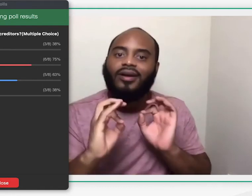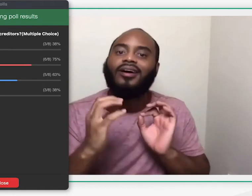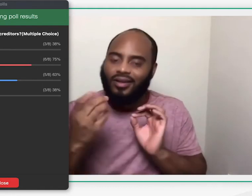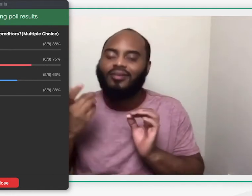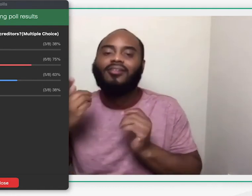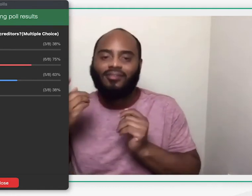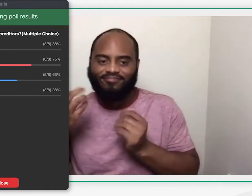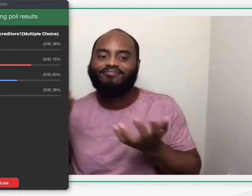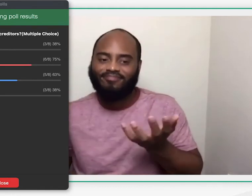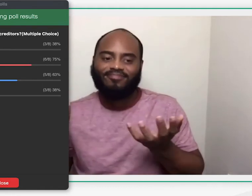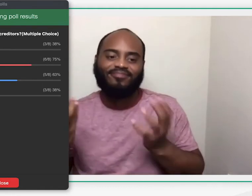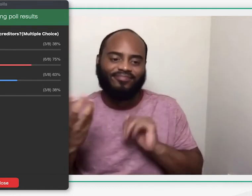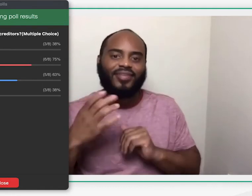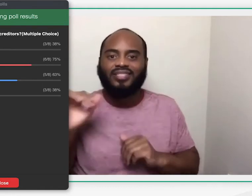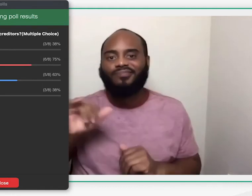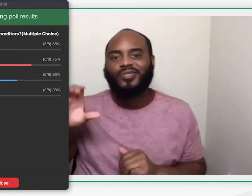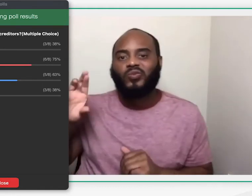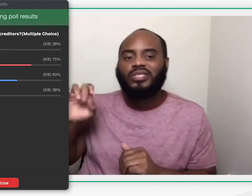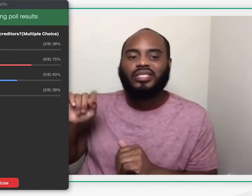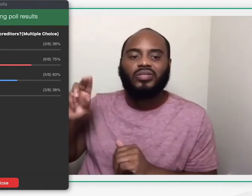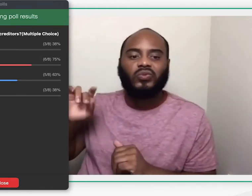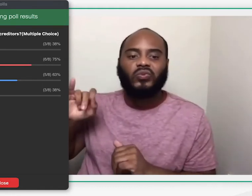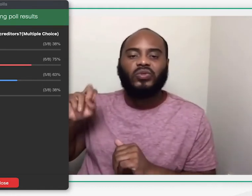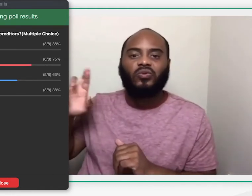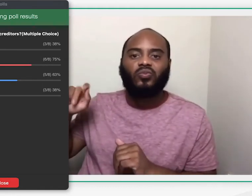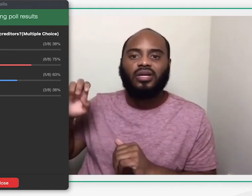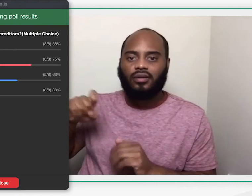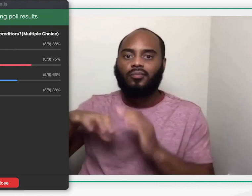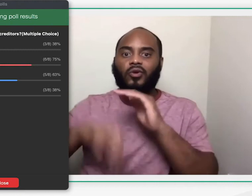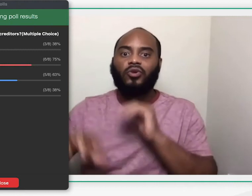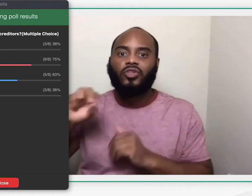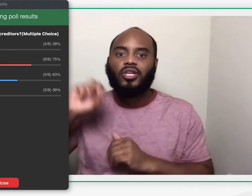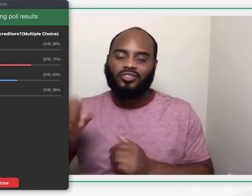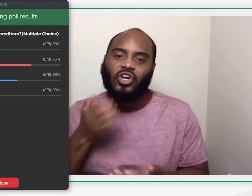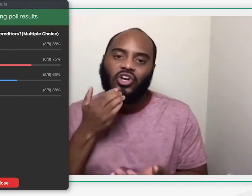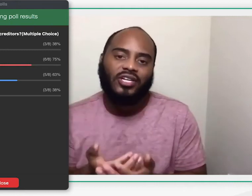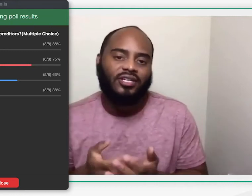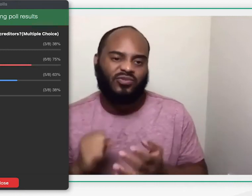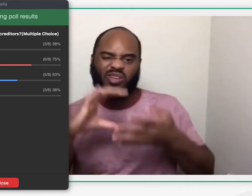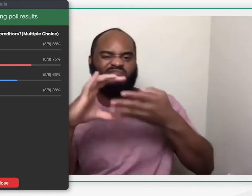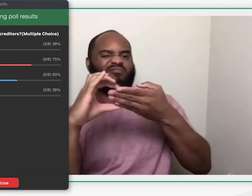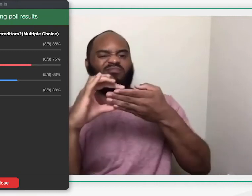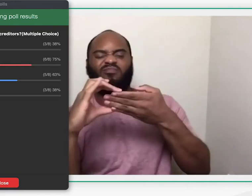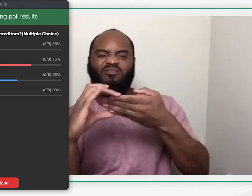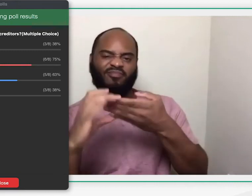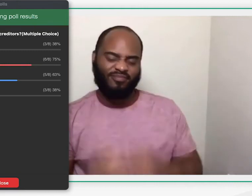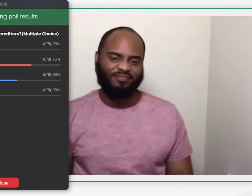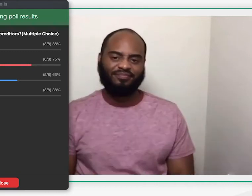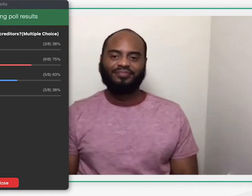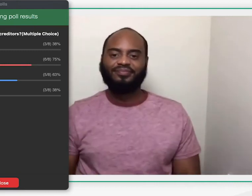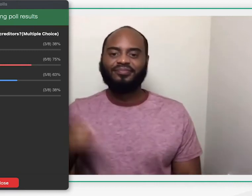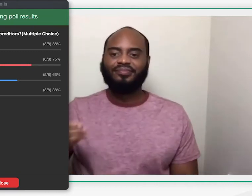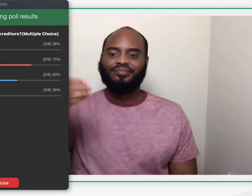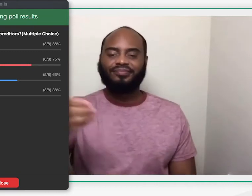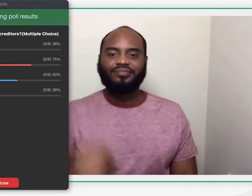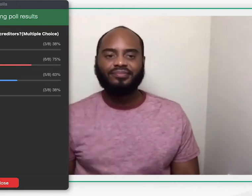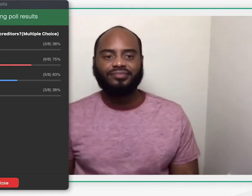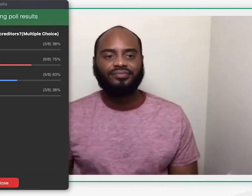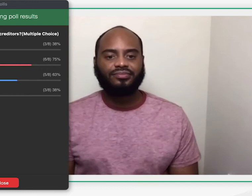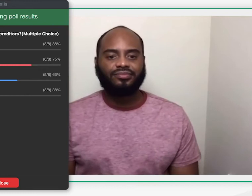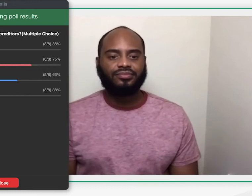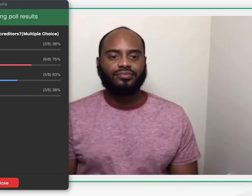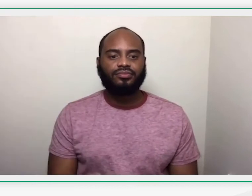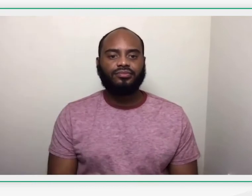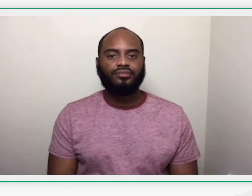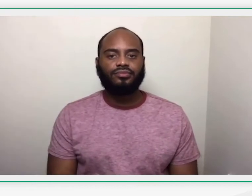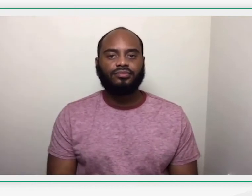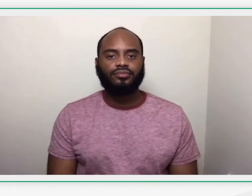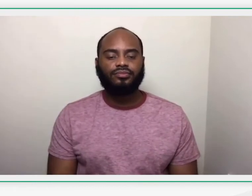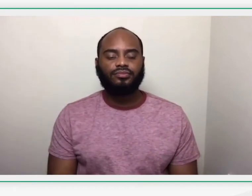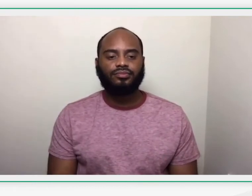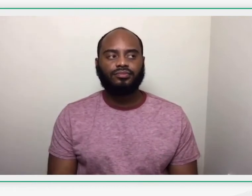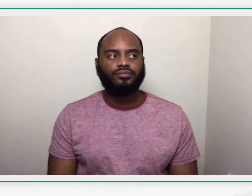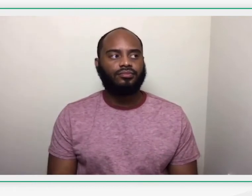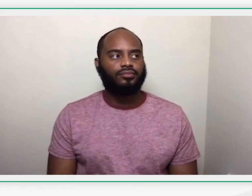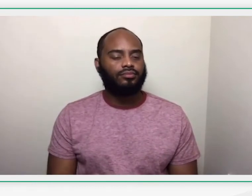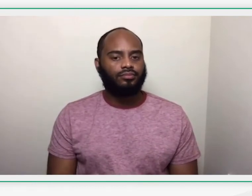Your payment history will also really reinforce that. And, if your credit utilization rate is below 30%, then you're in a good position. Always keep these 4 bullet points in mind.